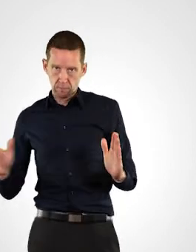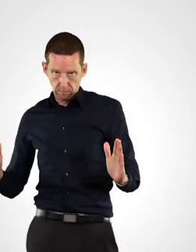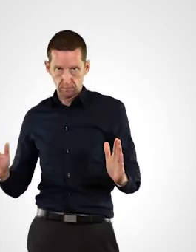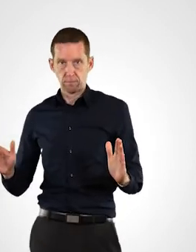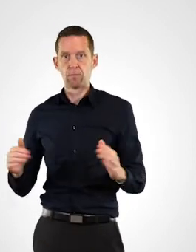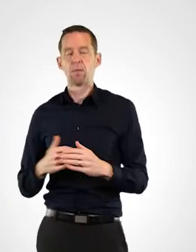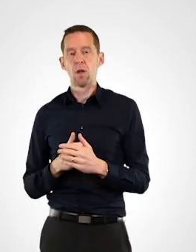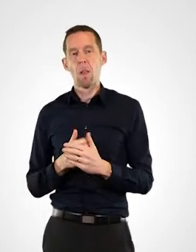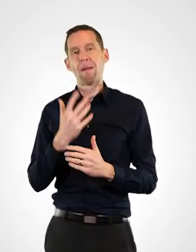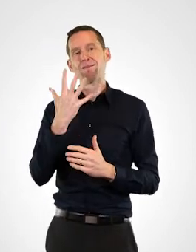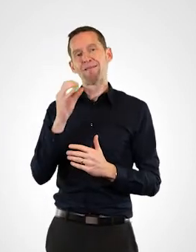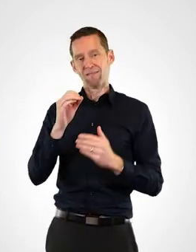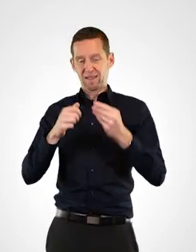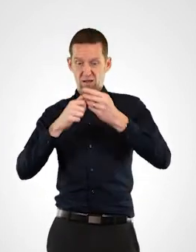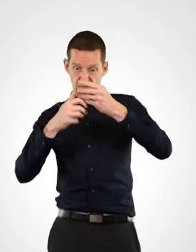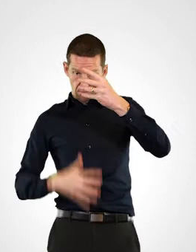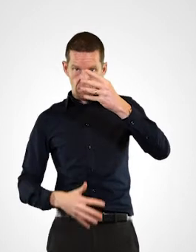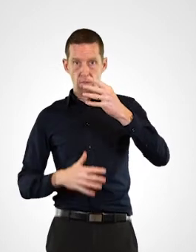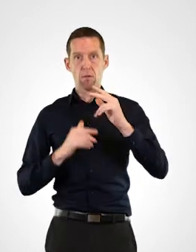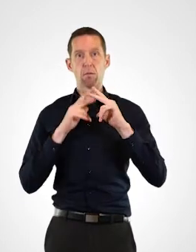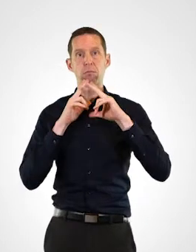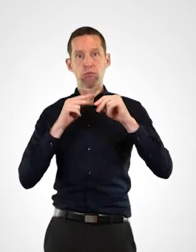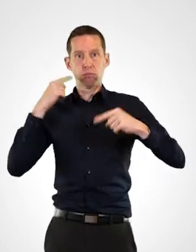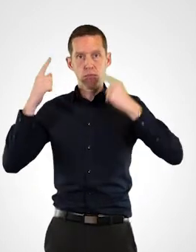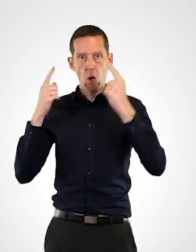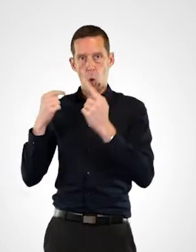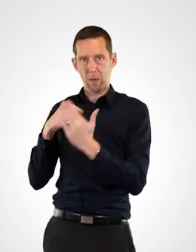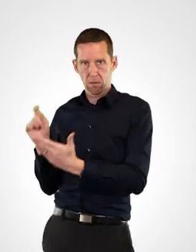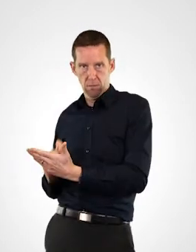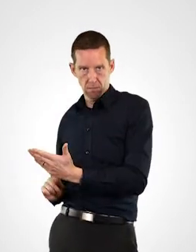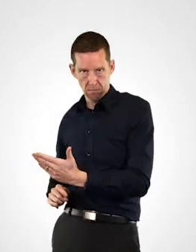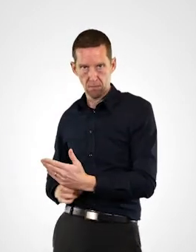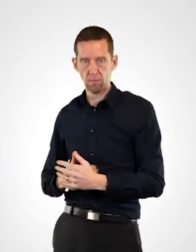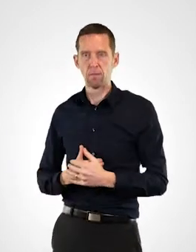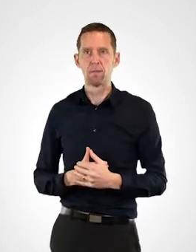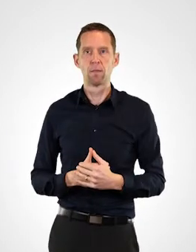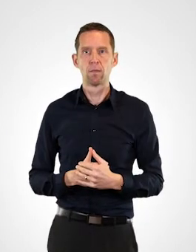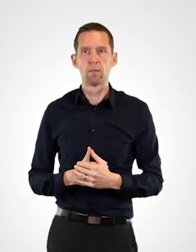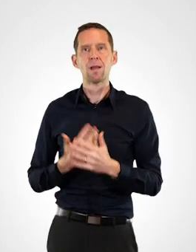and then 50 child utterances were analysed from these speech samples